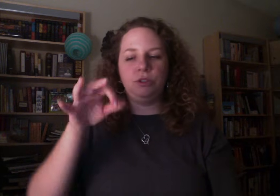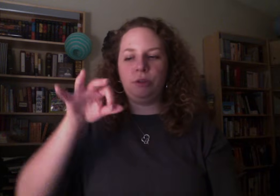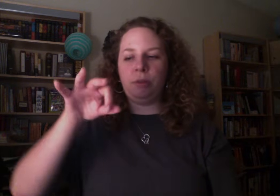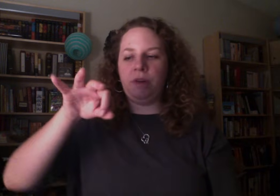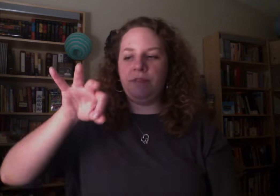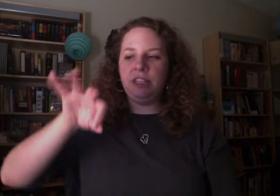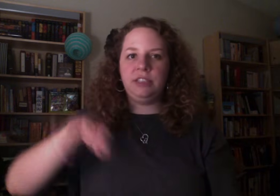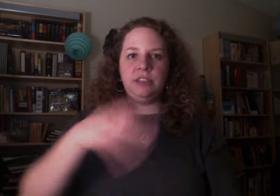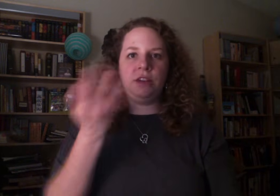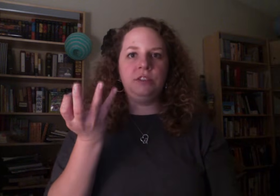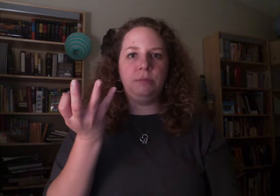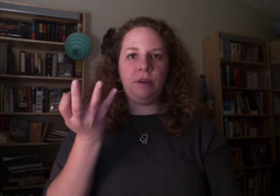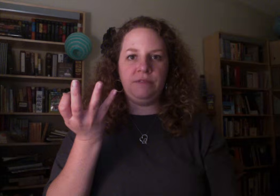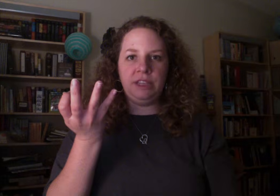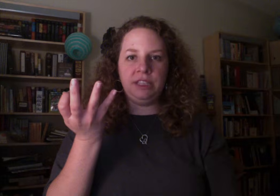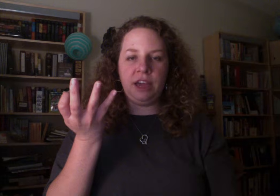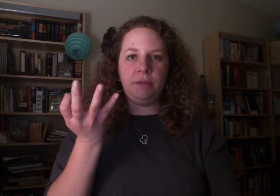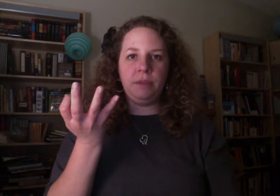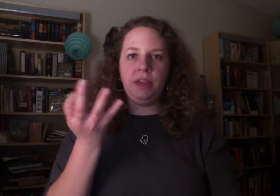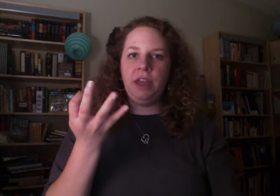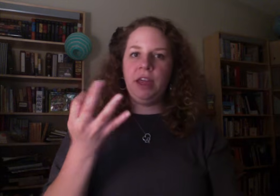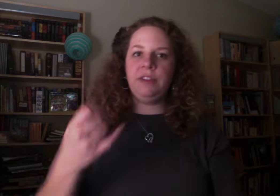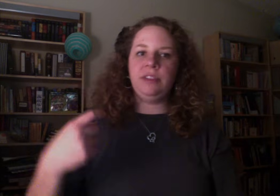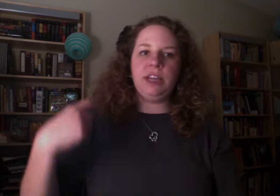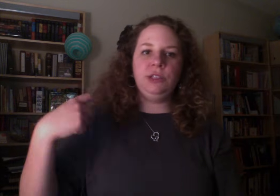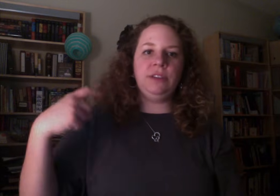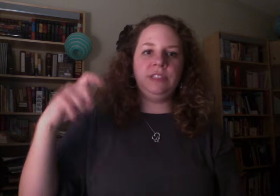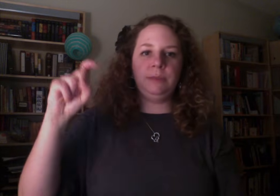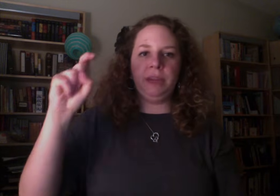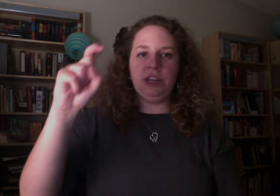So palm facing down to palm facing up. And last you have Spanish.